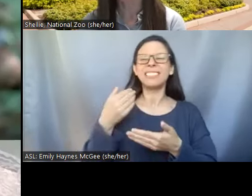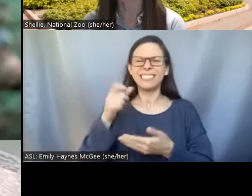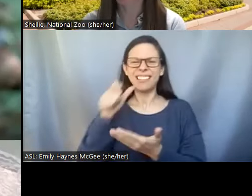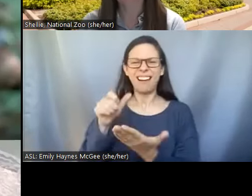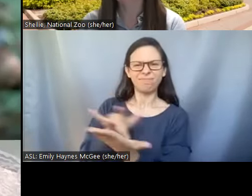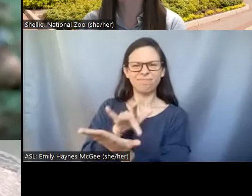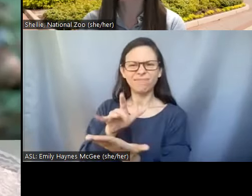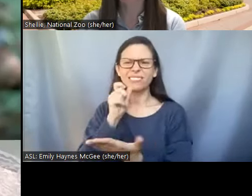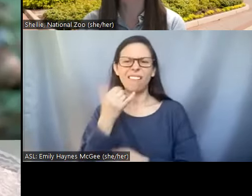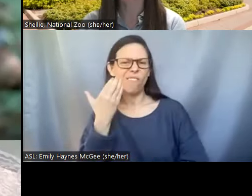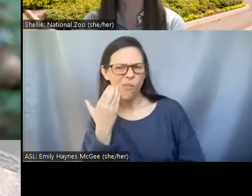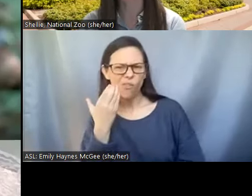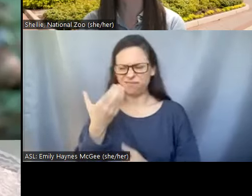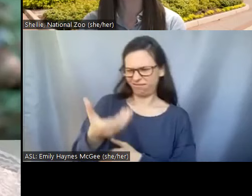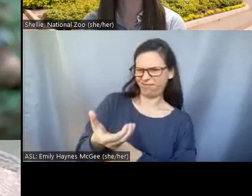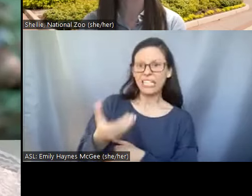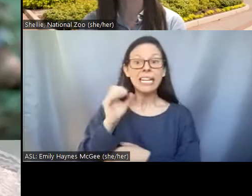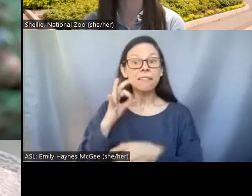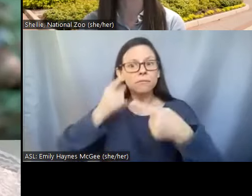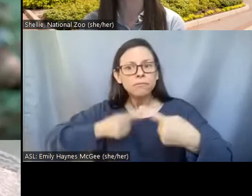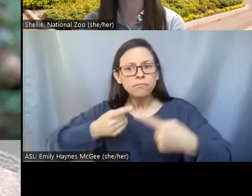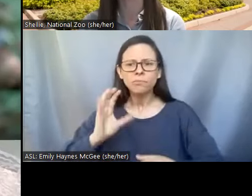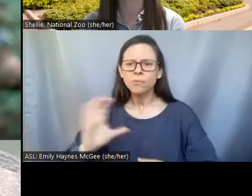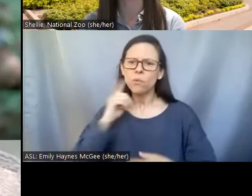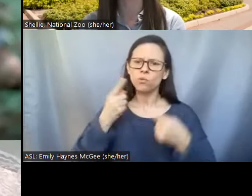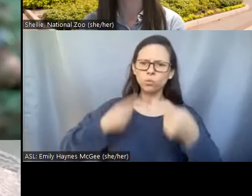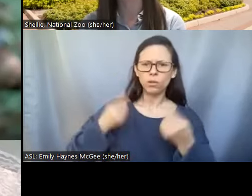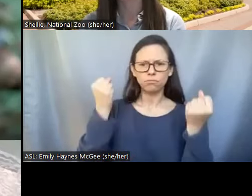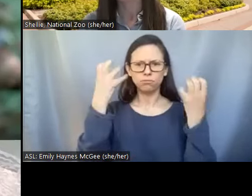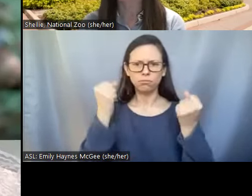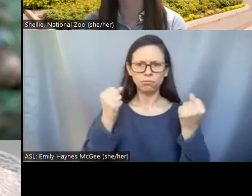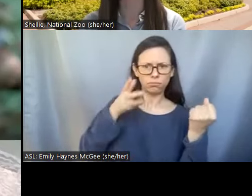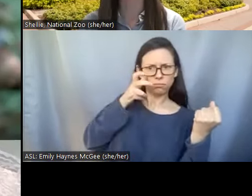If you're having trouble with either service please chat us so we can assist you. Remember this